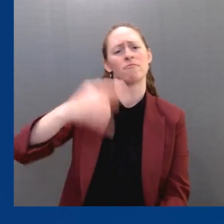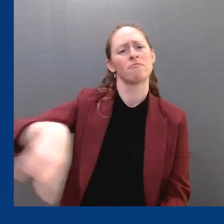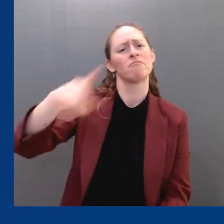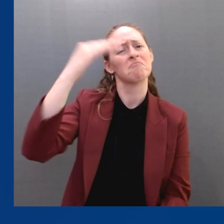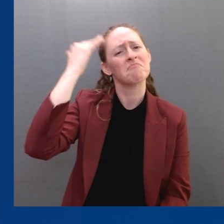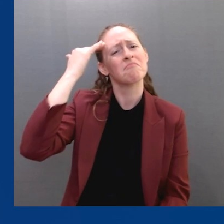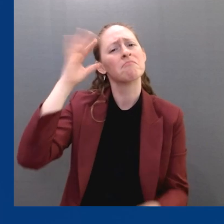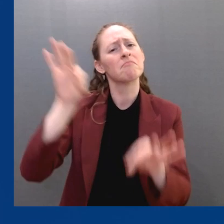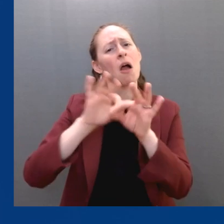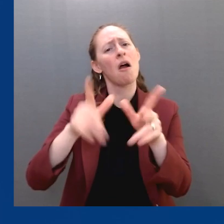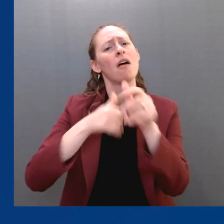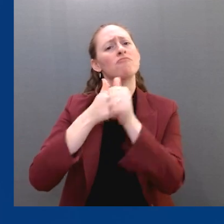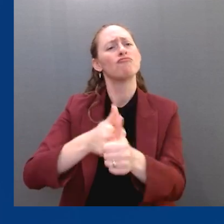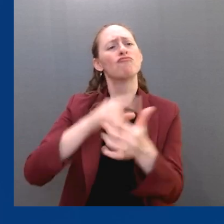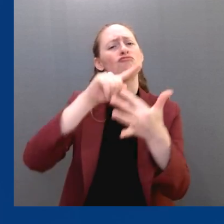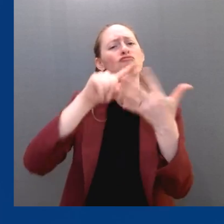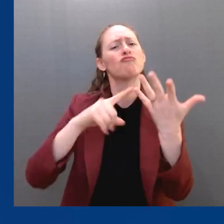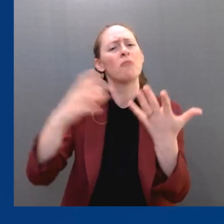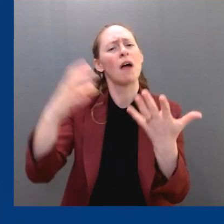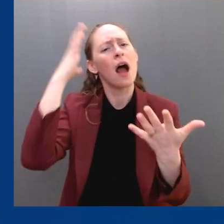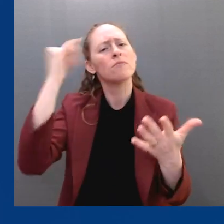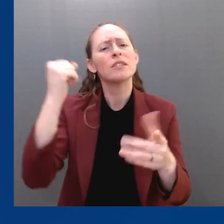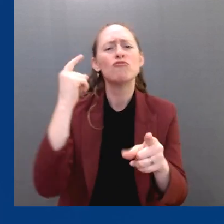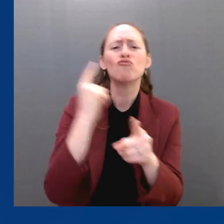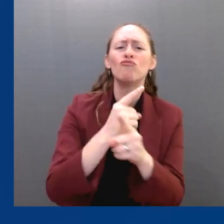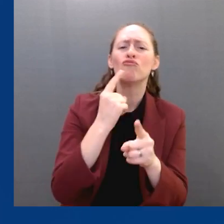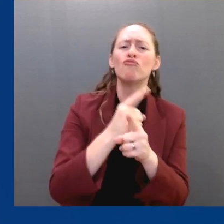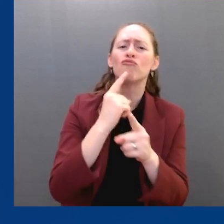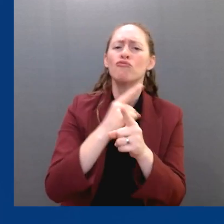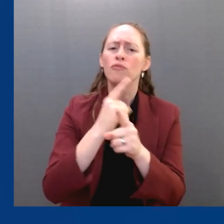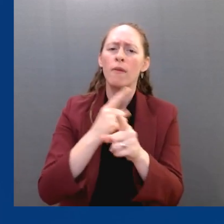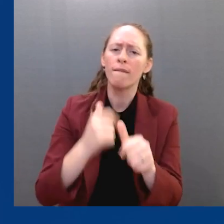To that end, let me walk through a few key things every American should know.